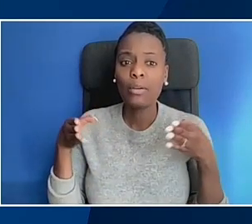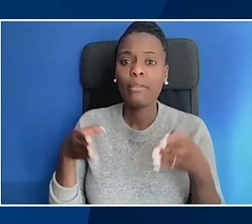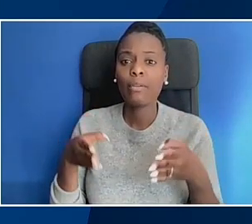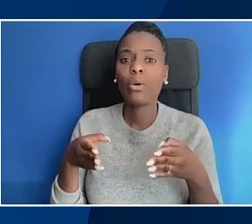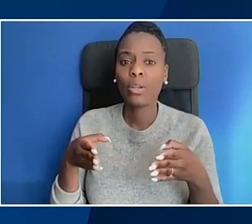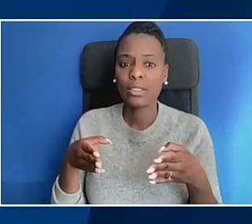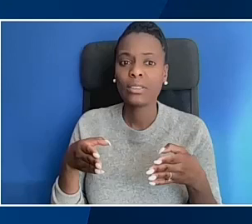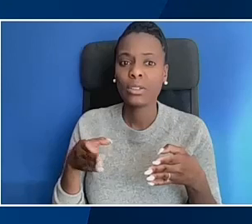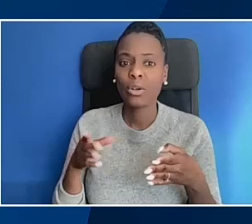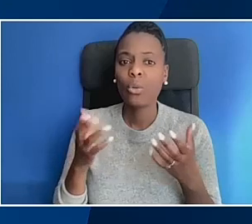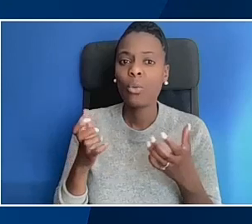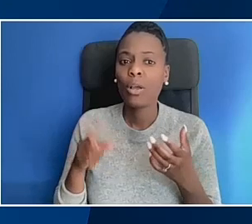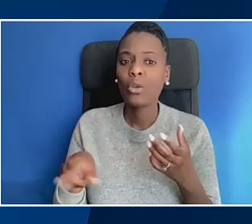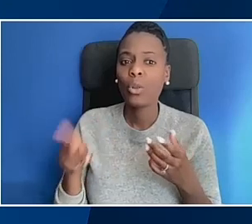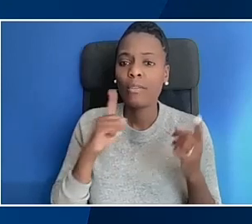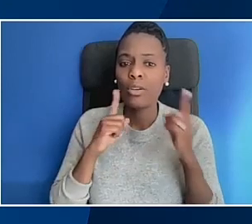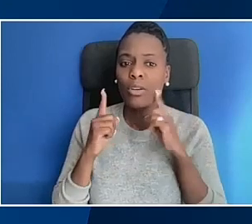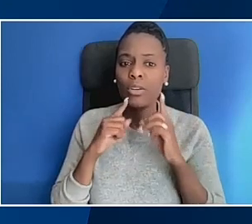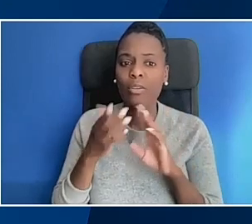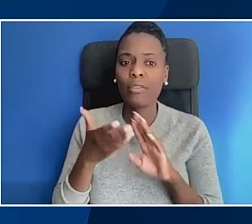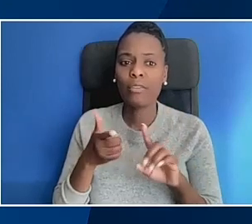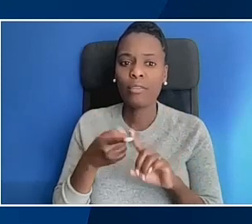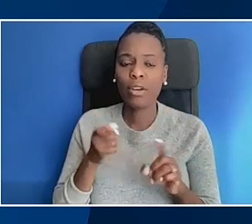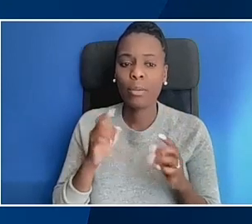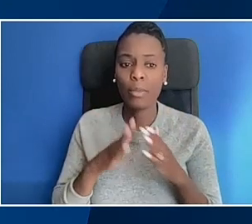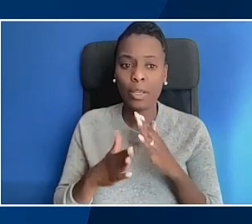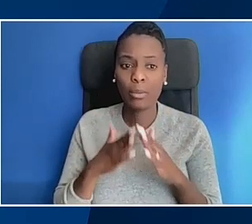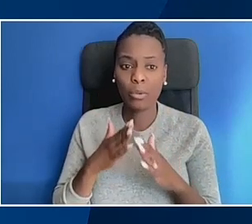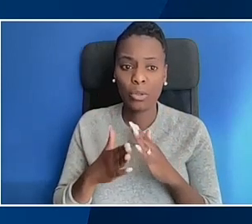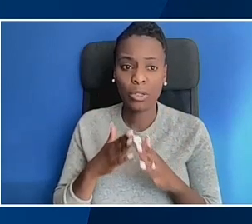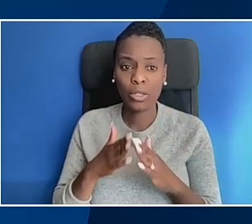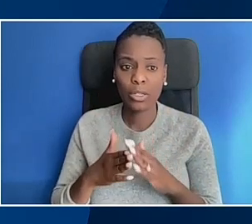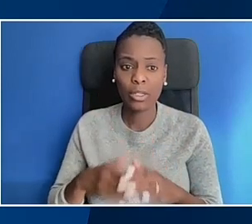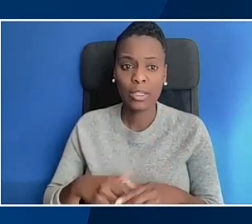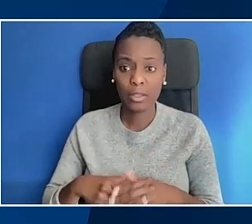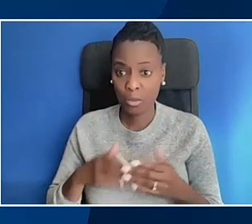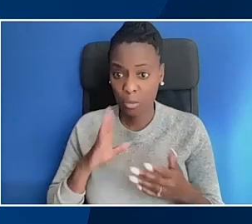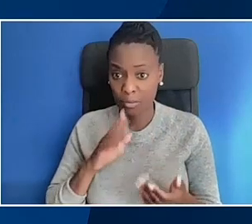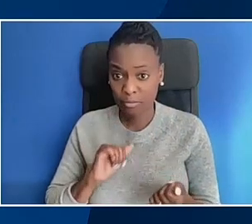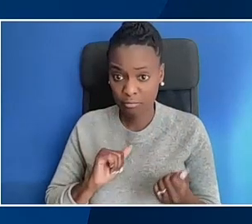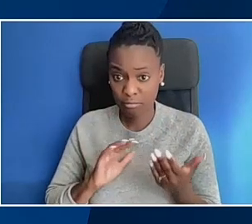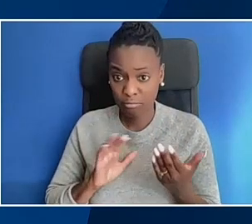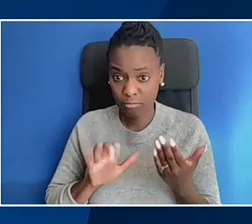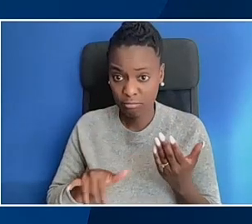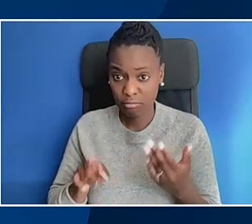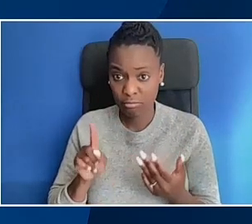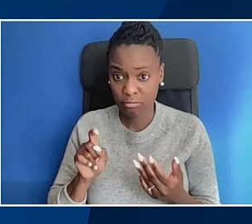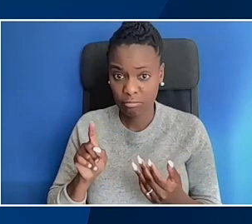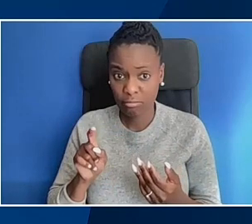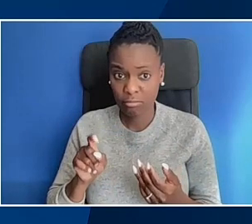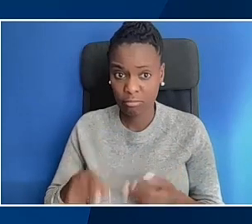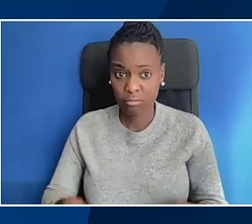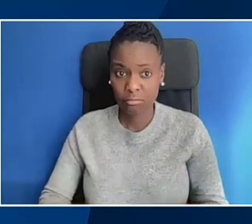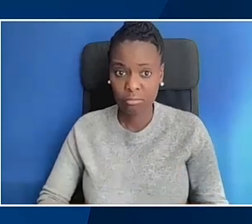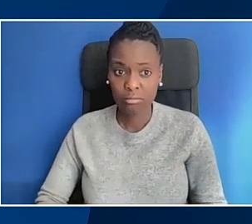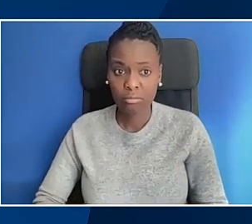heard from the community. So you all are going to be addressing what you've heard. Looks like Wade is a no. So if you don't mind, Wade, if you don't